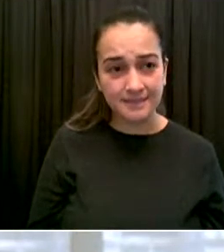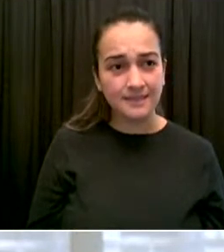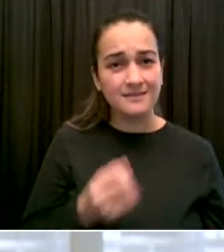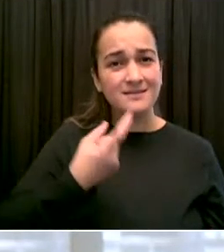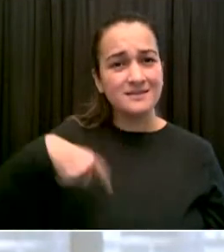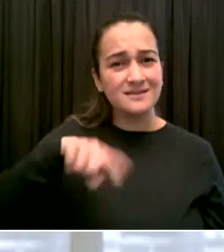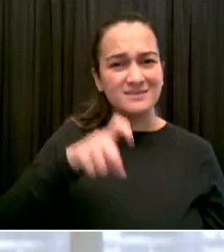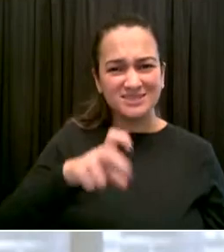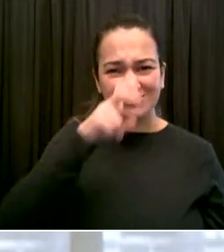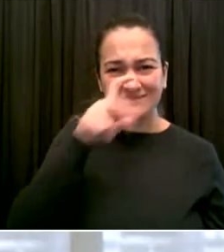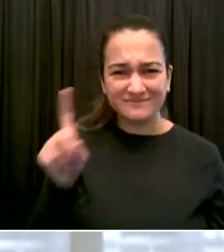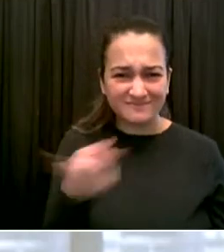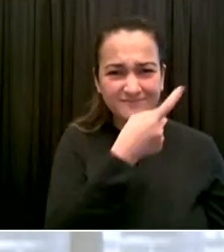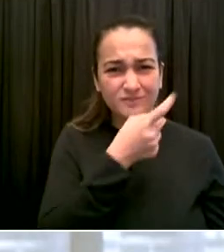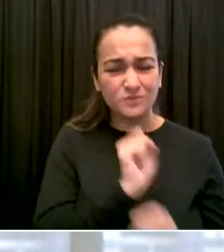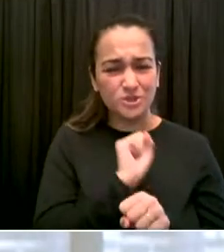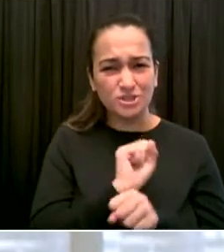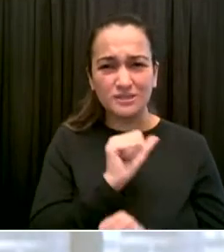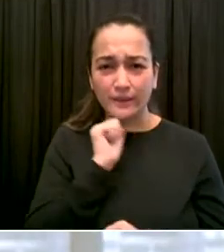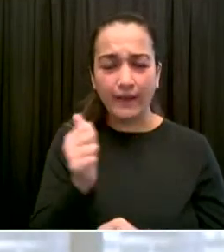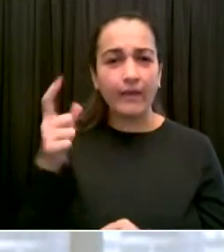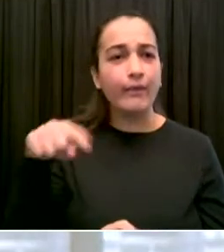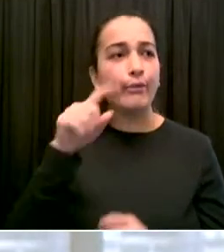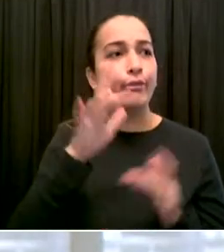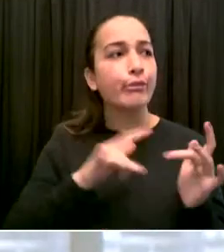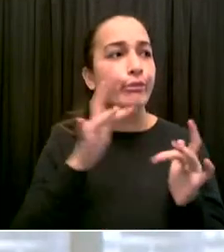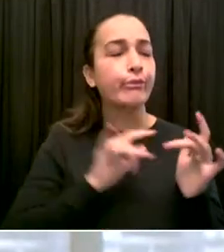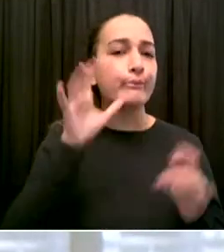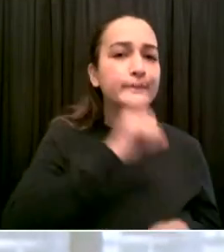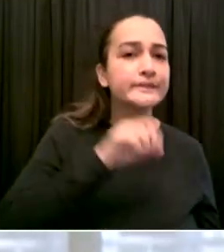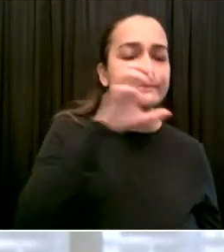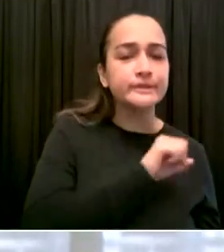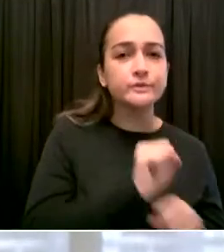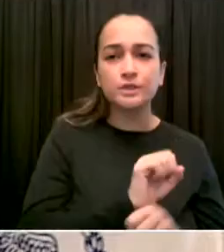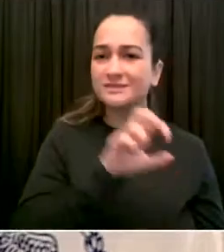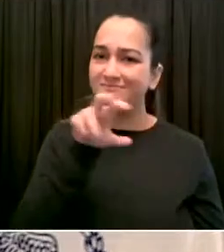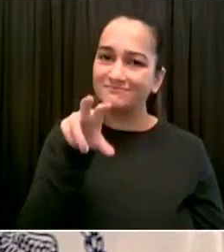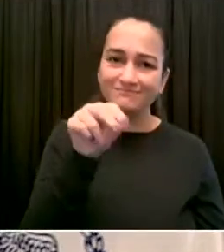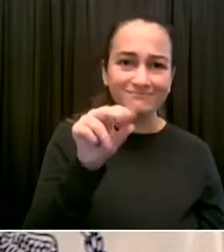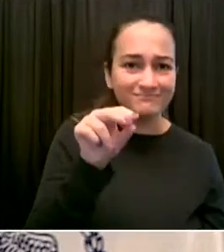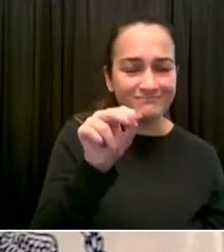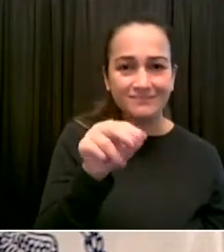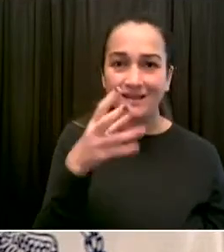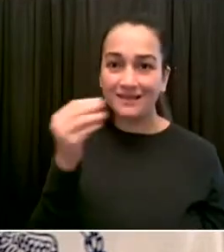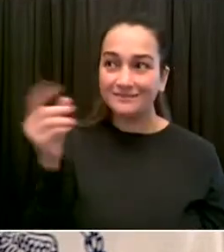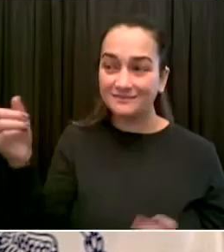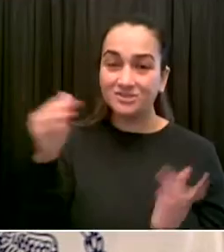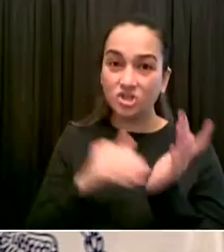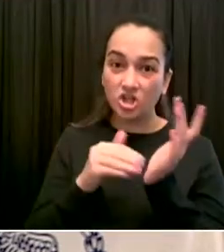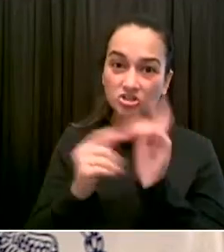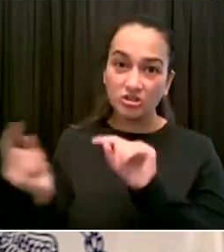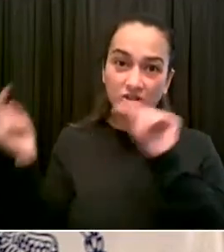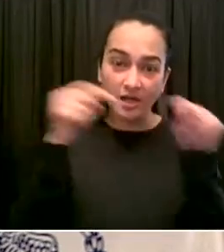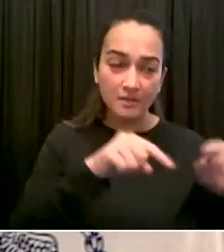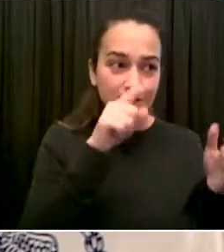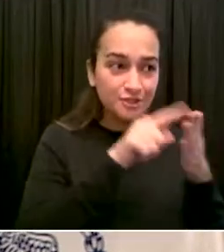REFERRED WAYS TO REDUCE THE WE